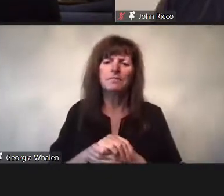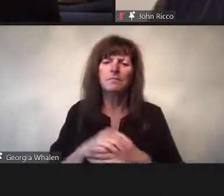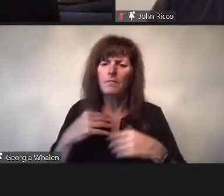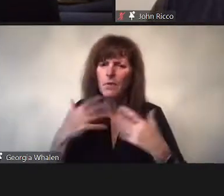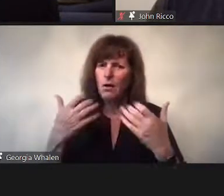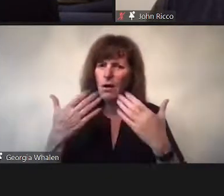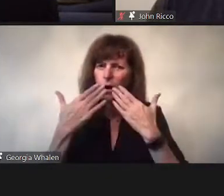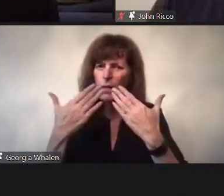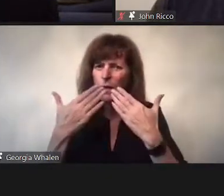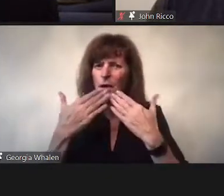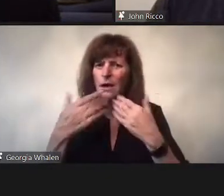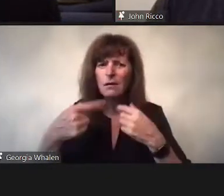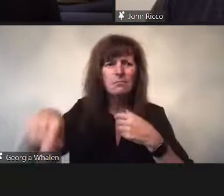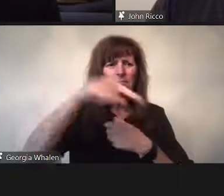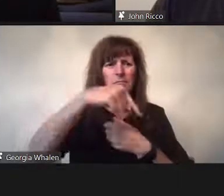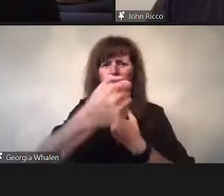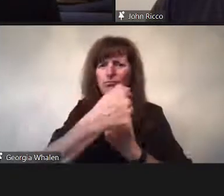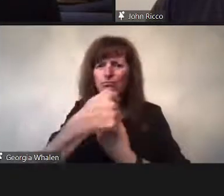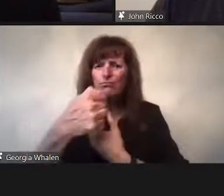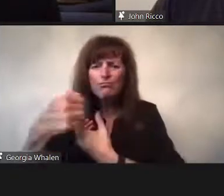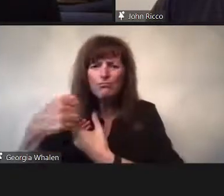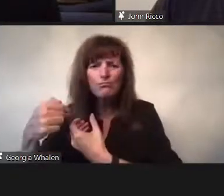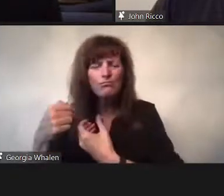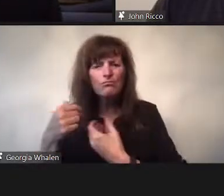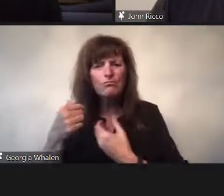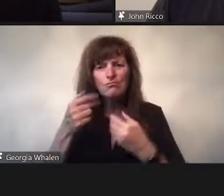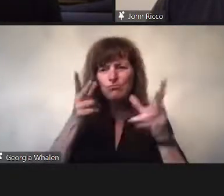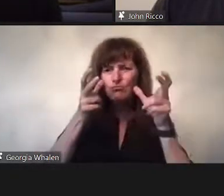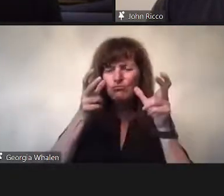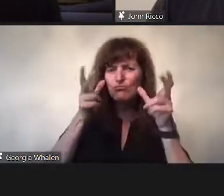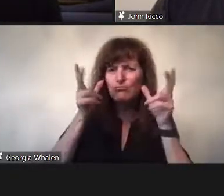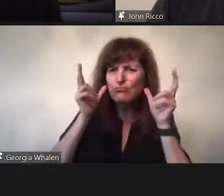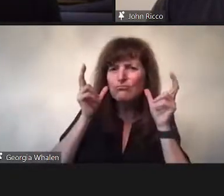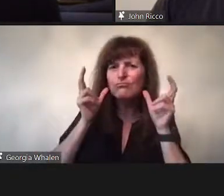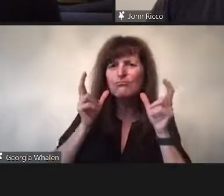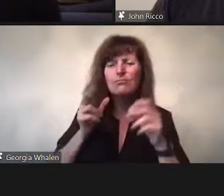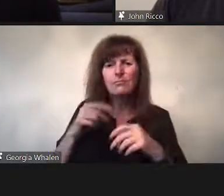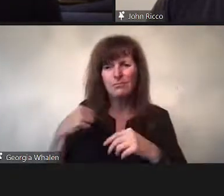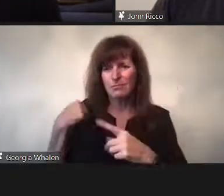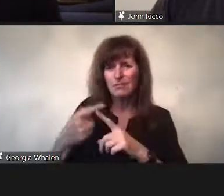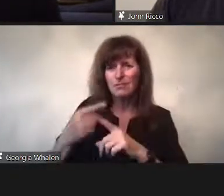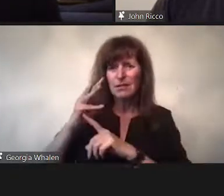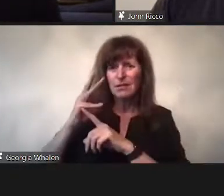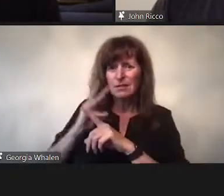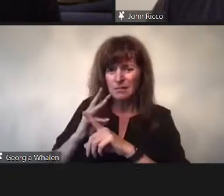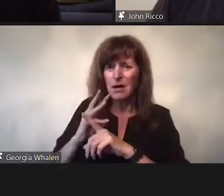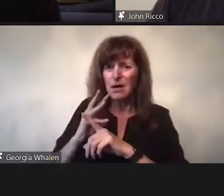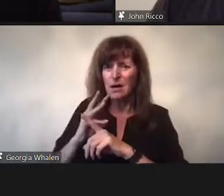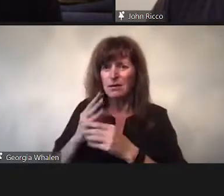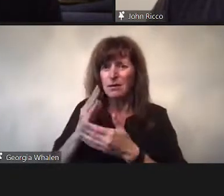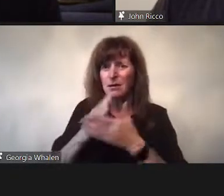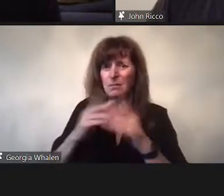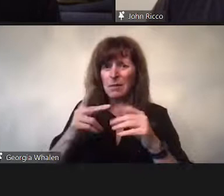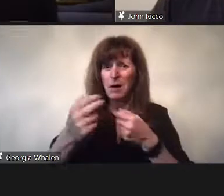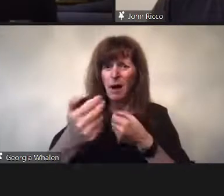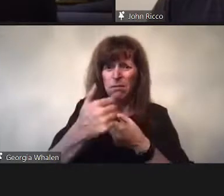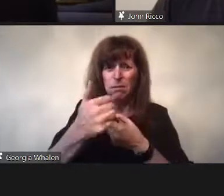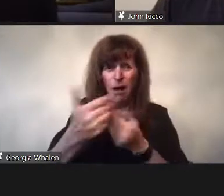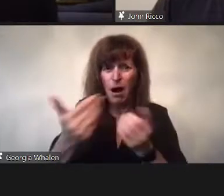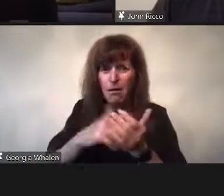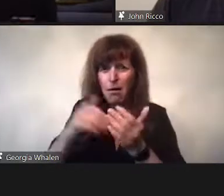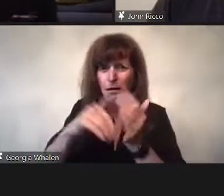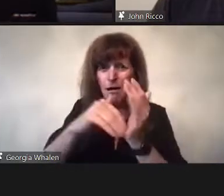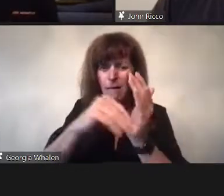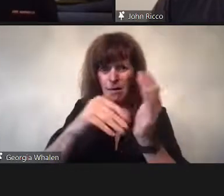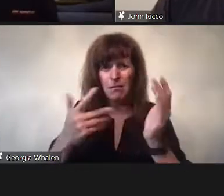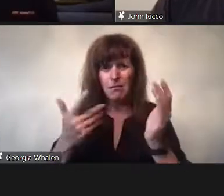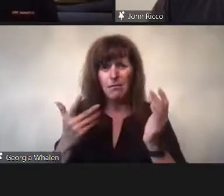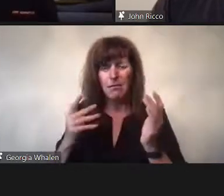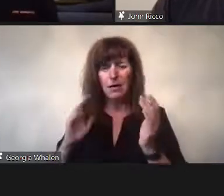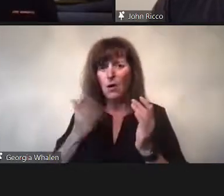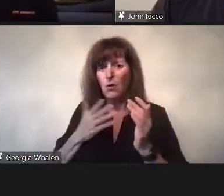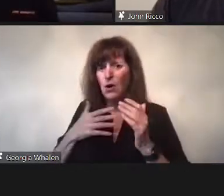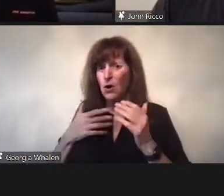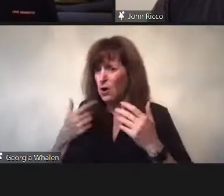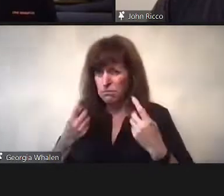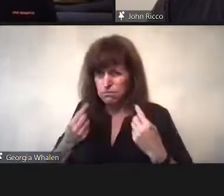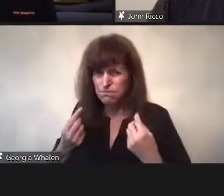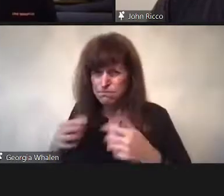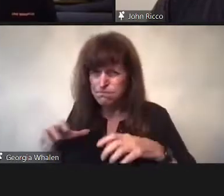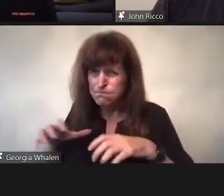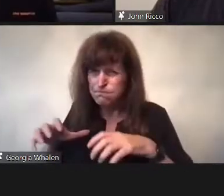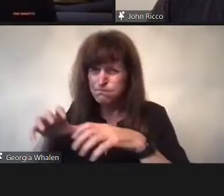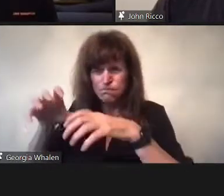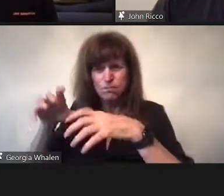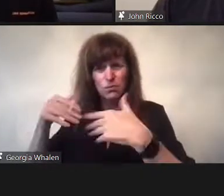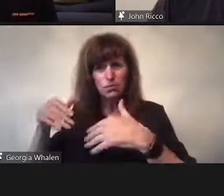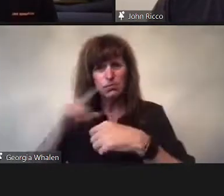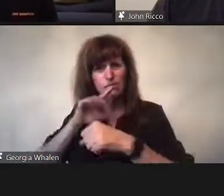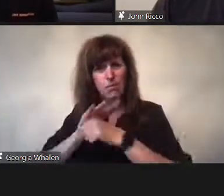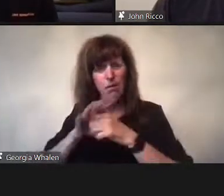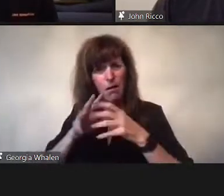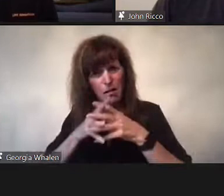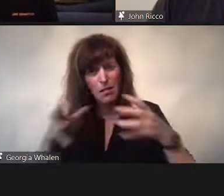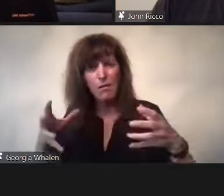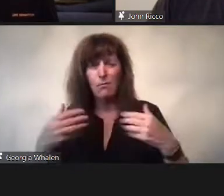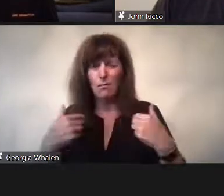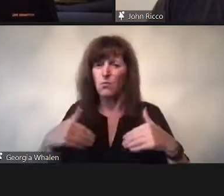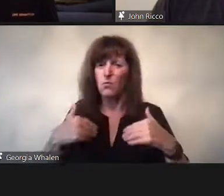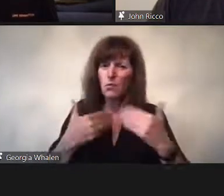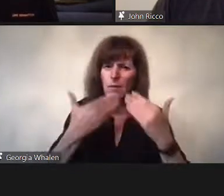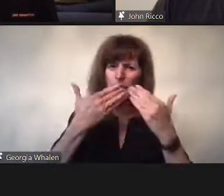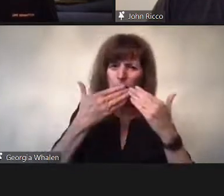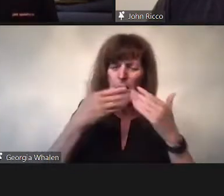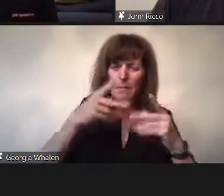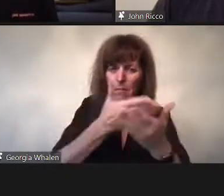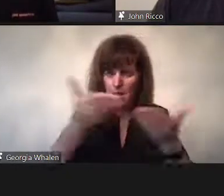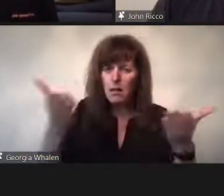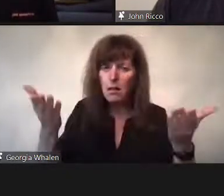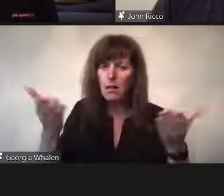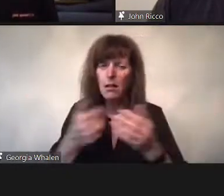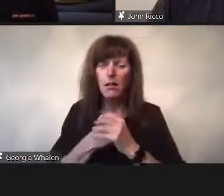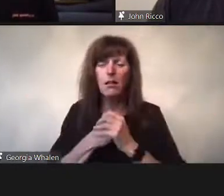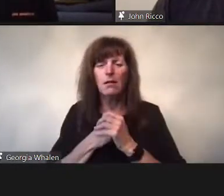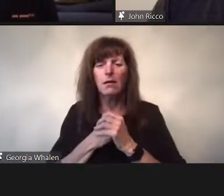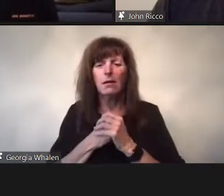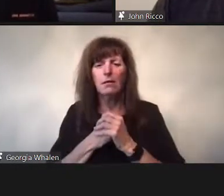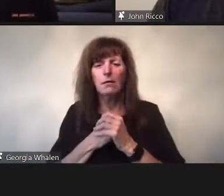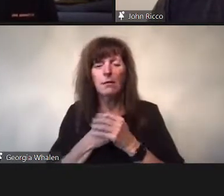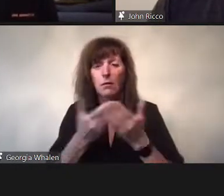We are at the end, so I want to thank all the panelists for your amazing, amazing observations.